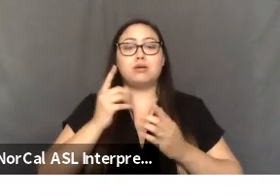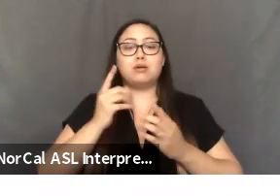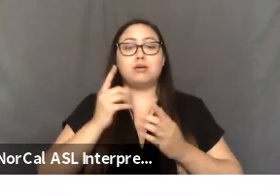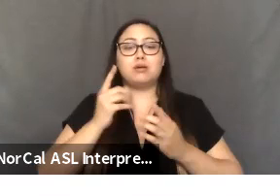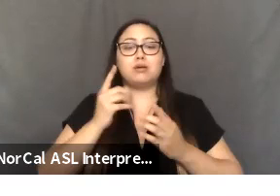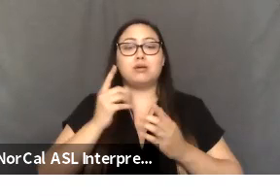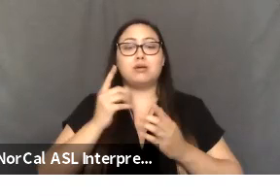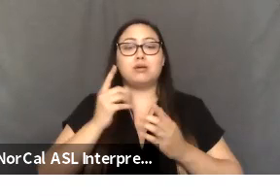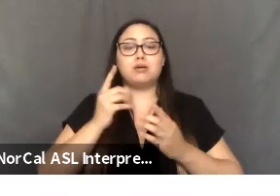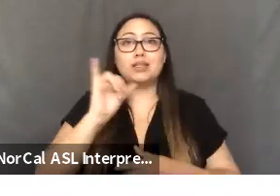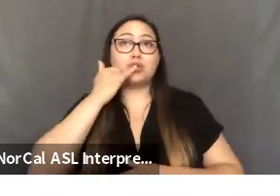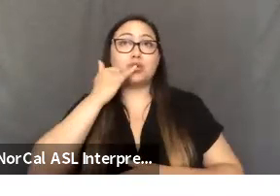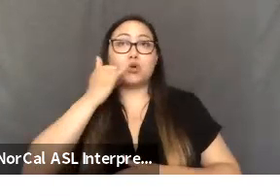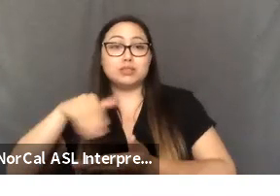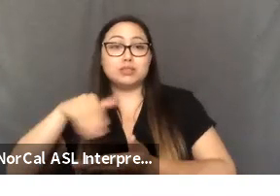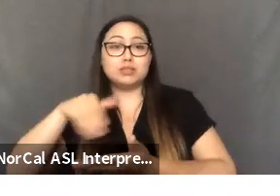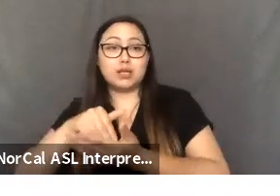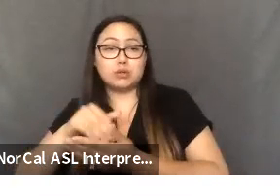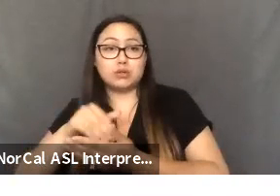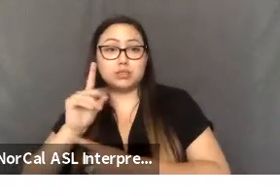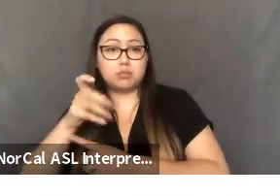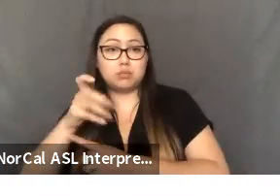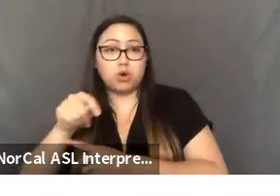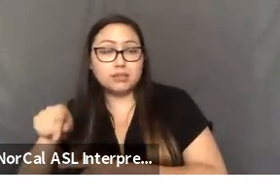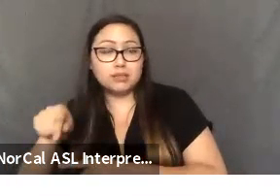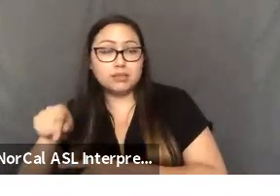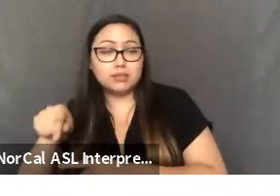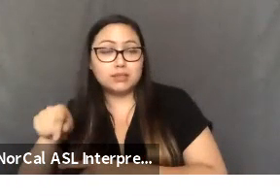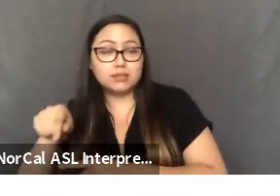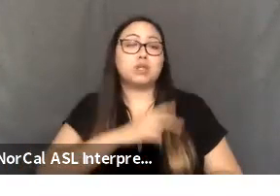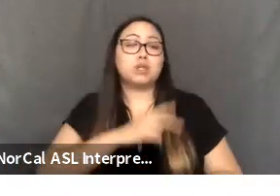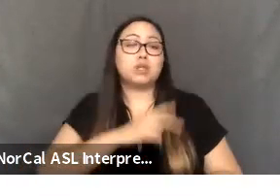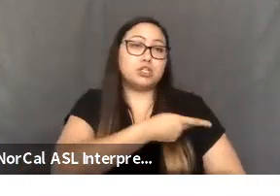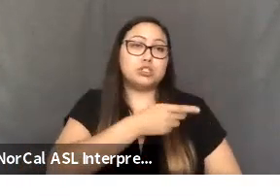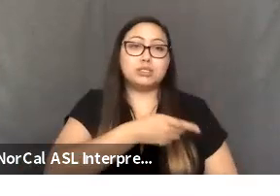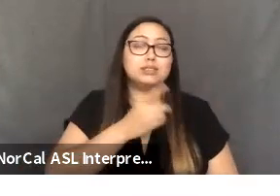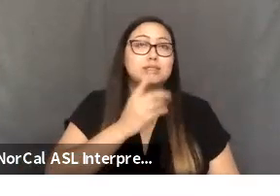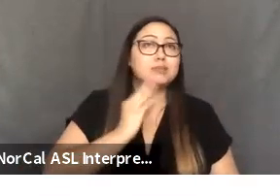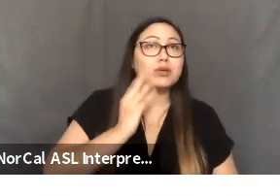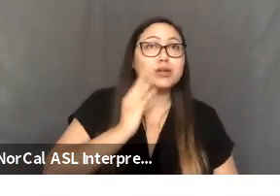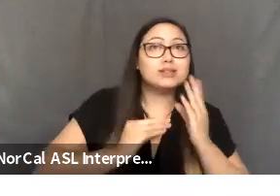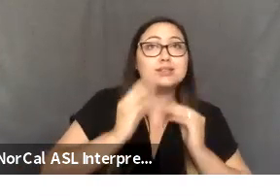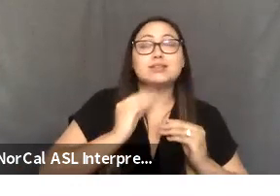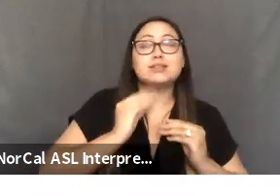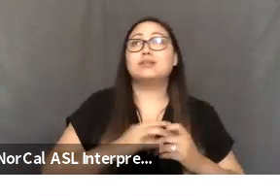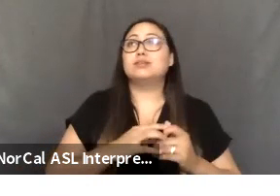department or groups like patient experience, you know, having that collaborative type of